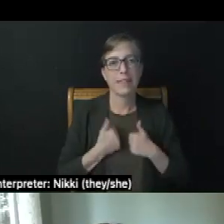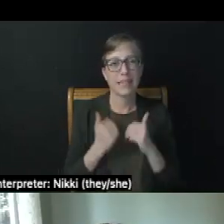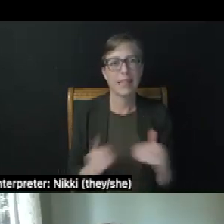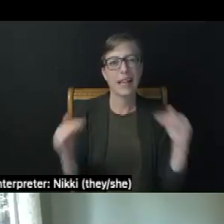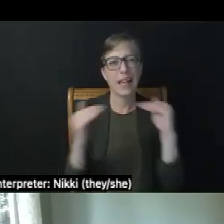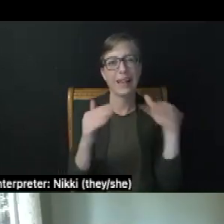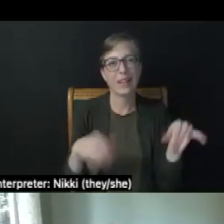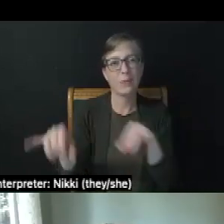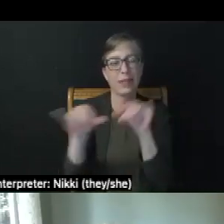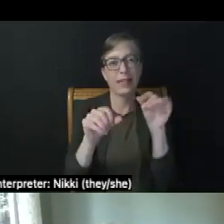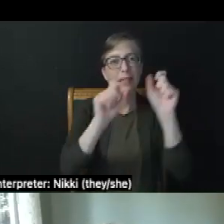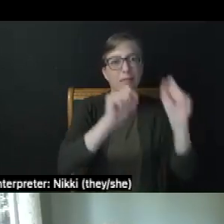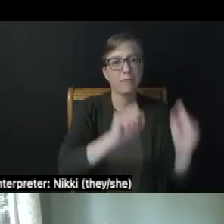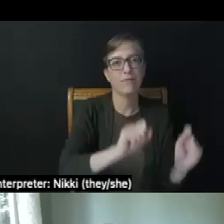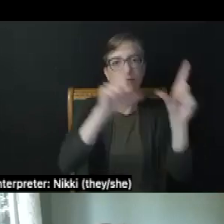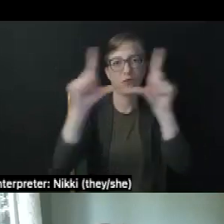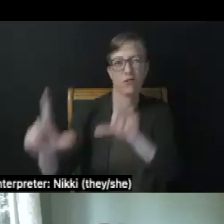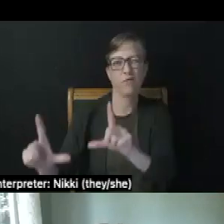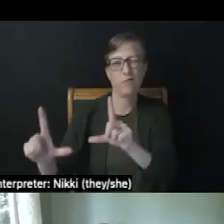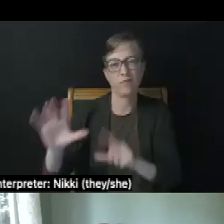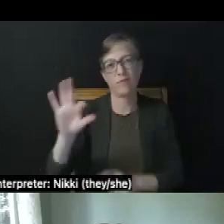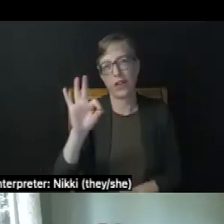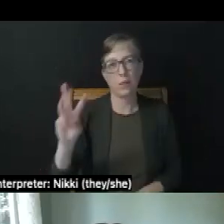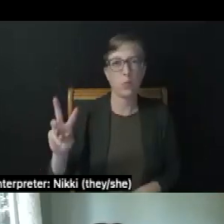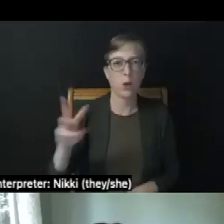help visualize our work a little bit.